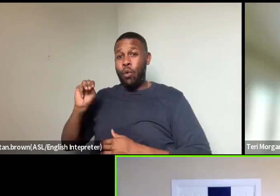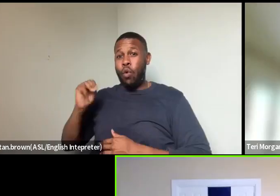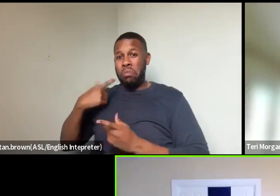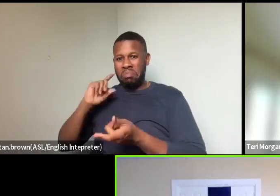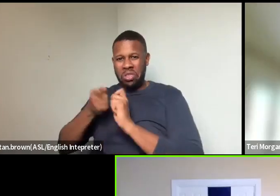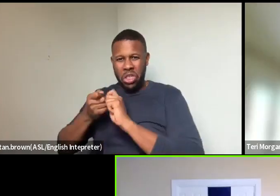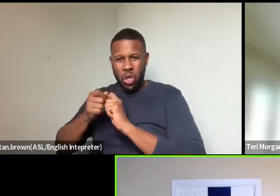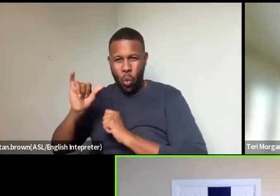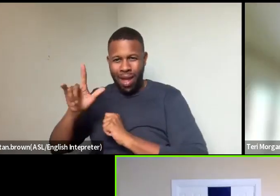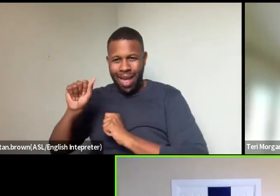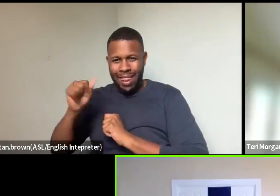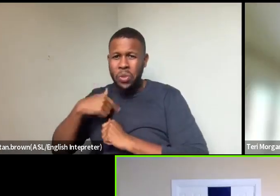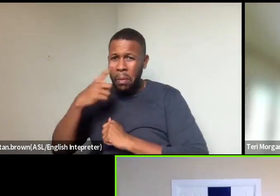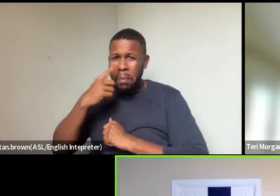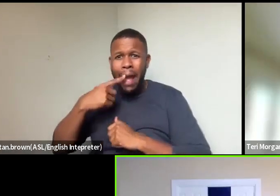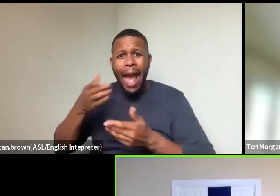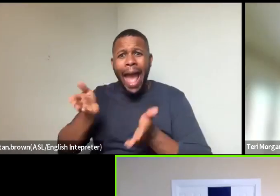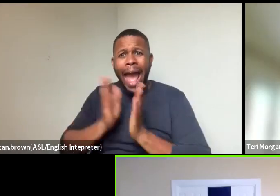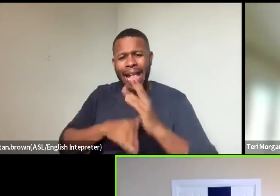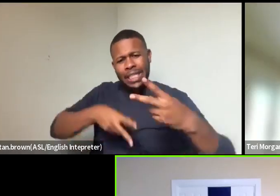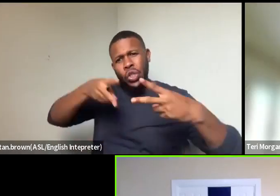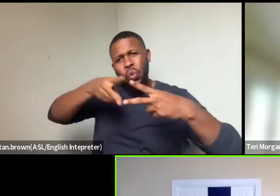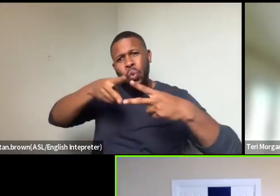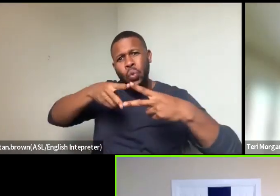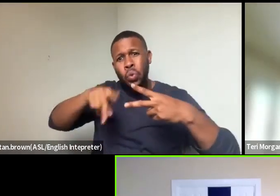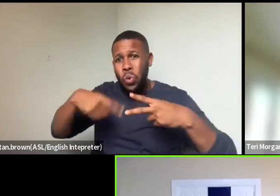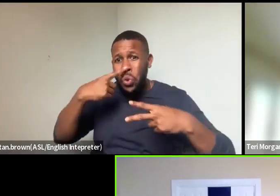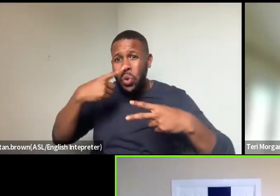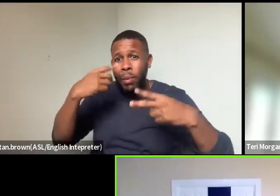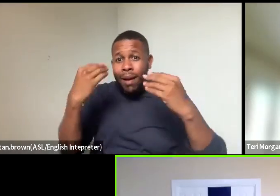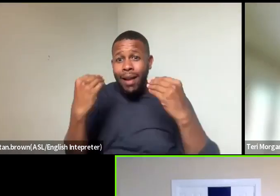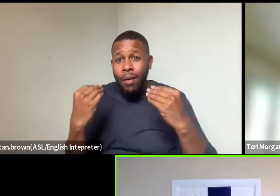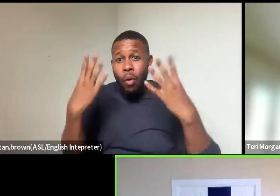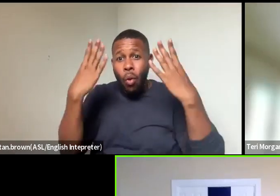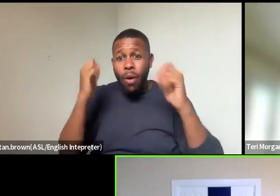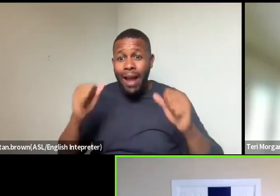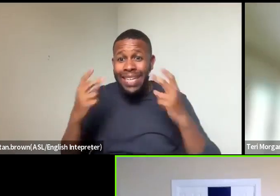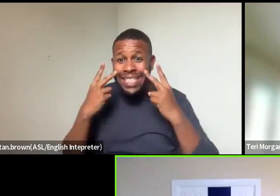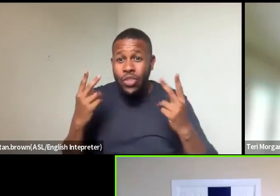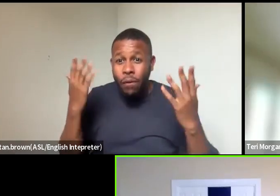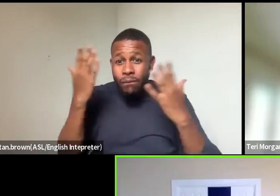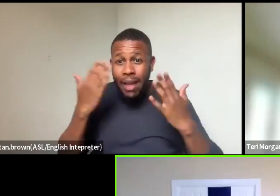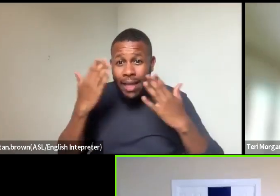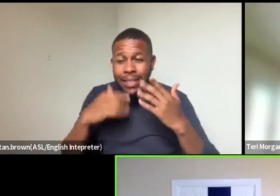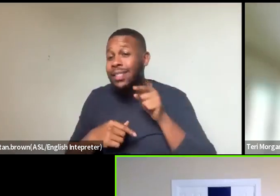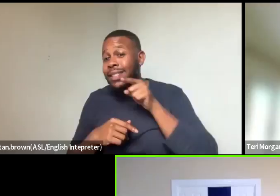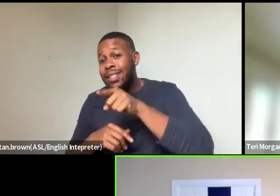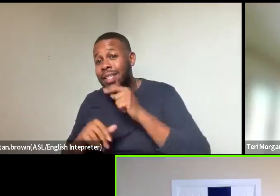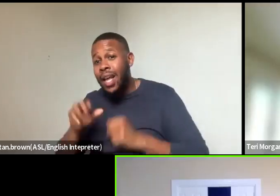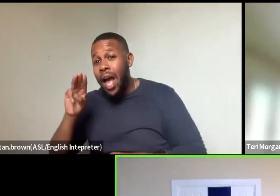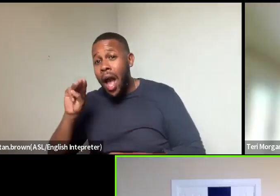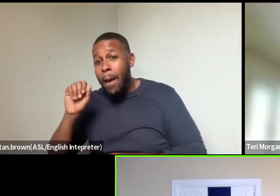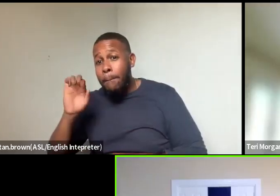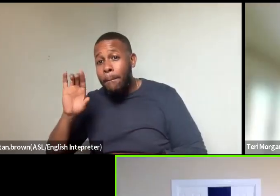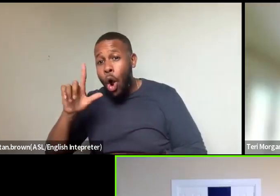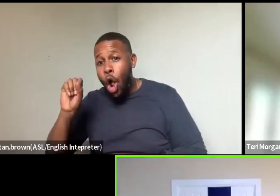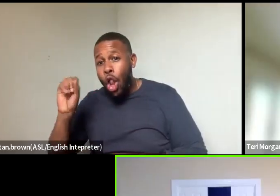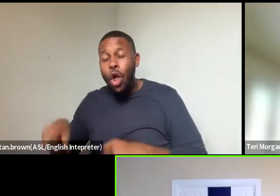Alumni, they're graduates of one of the two programs. PIP and or YLA, which is formally known as